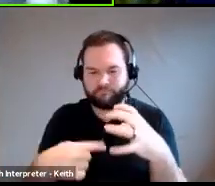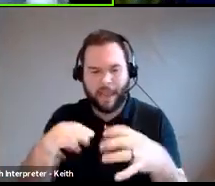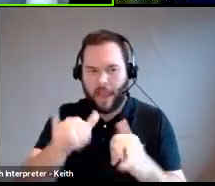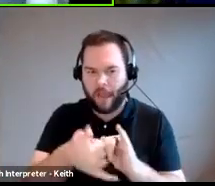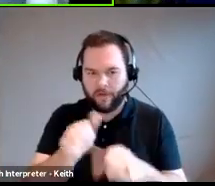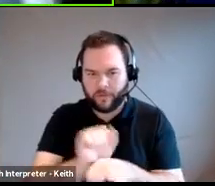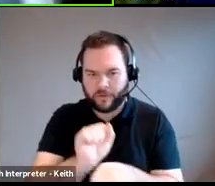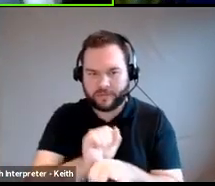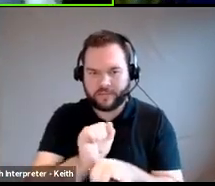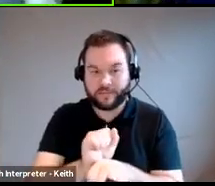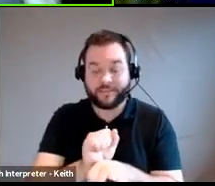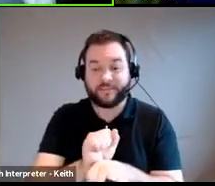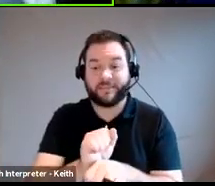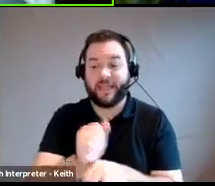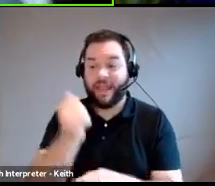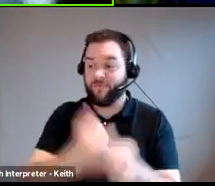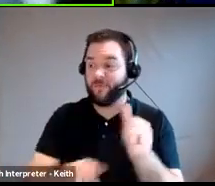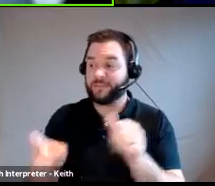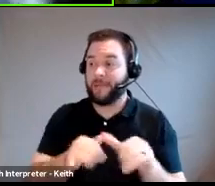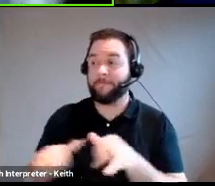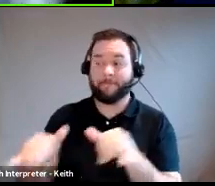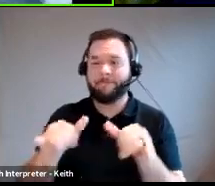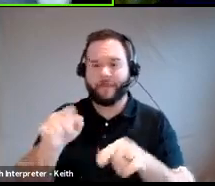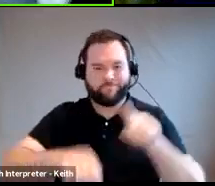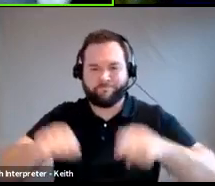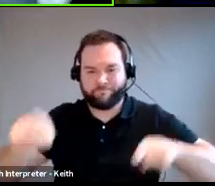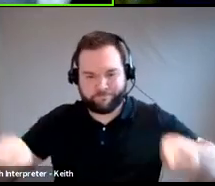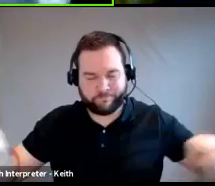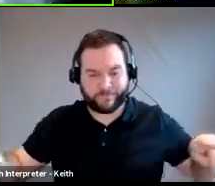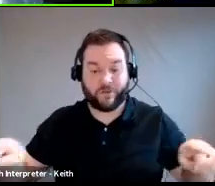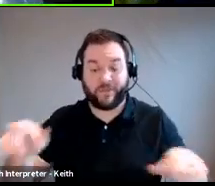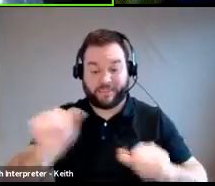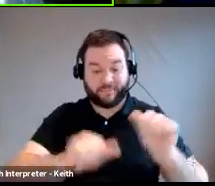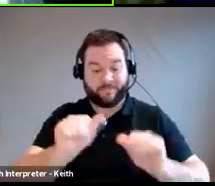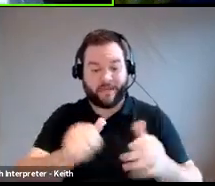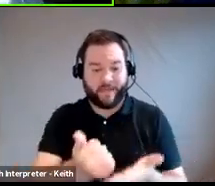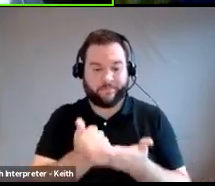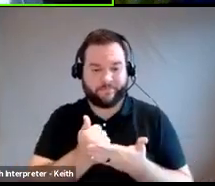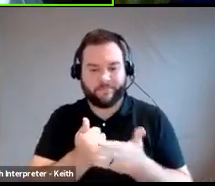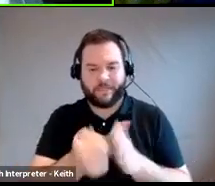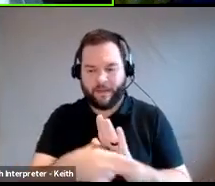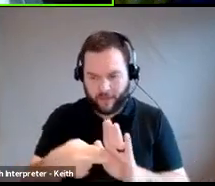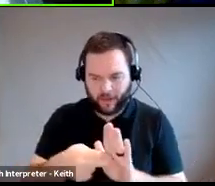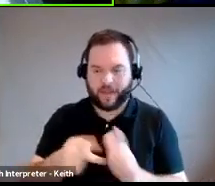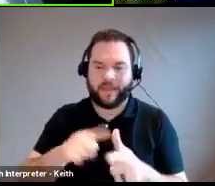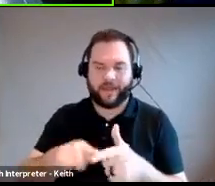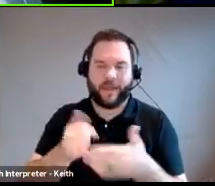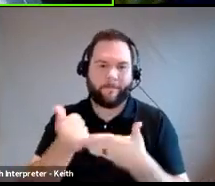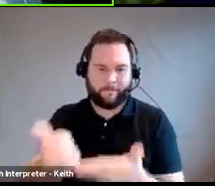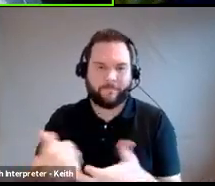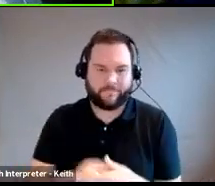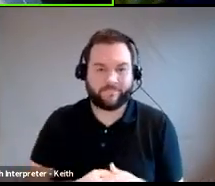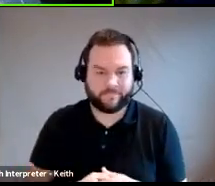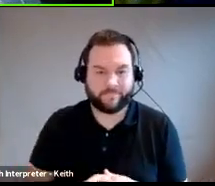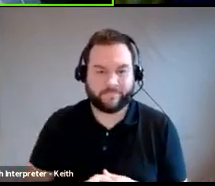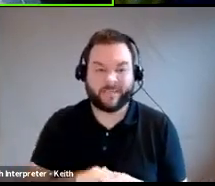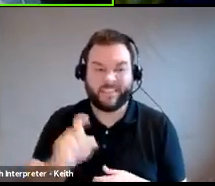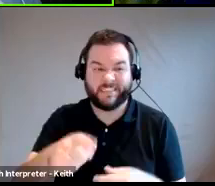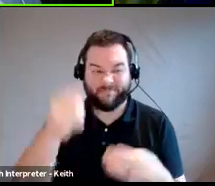We know a bit about how the brain is kind of working here because nobody's no two people are. like there but, you know like there but you know the basis is kind of the. same and I really I think